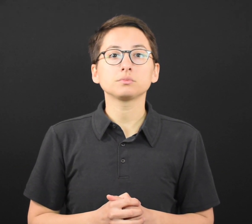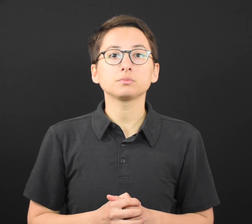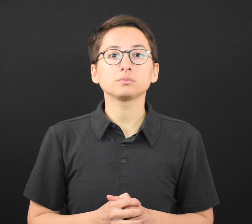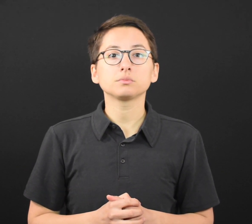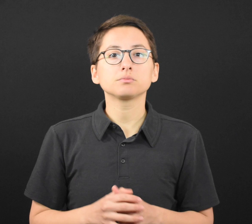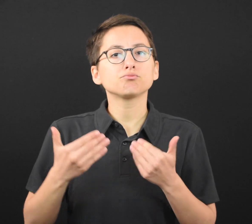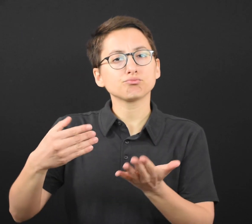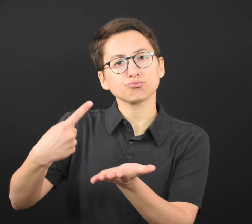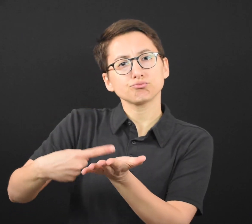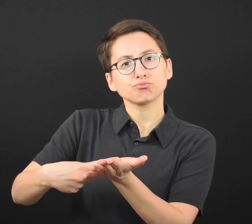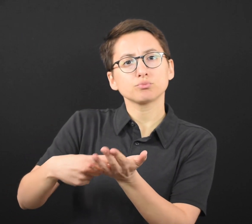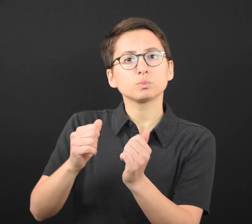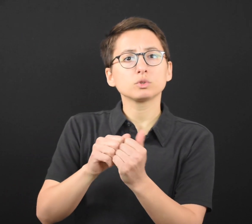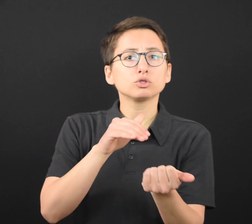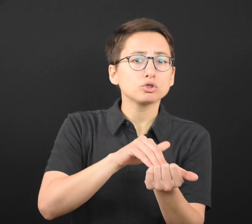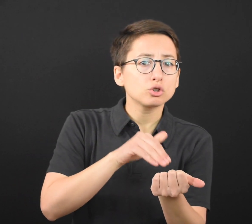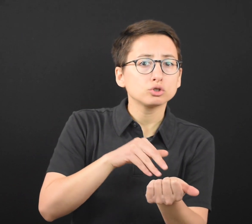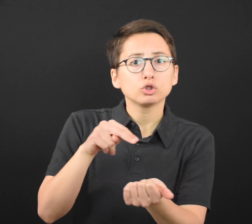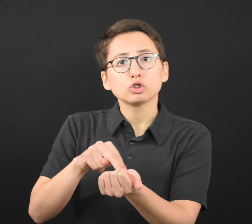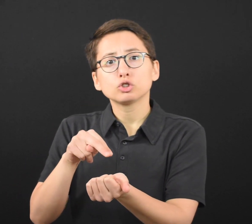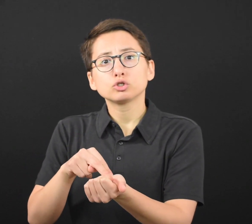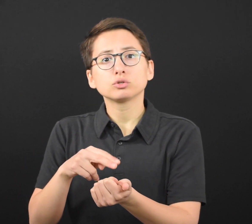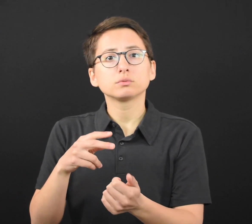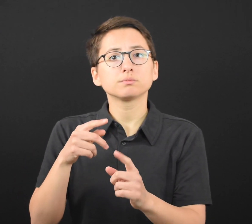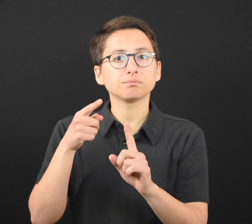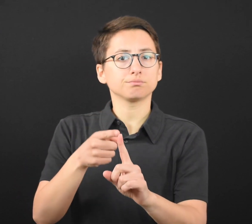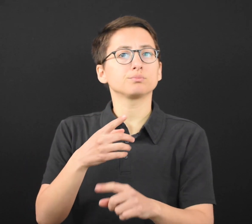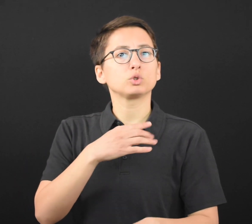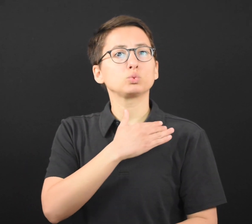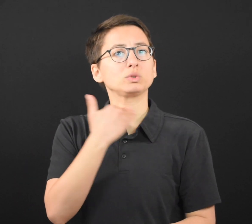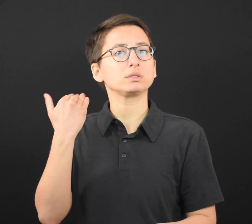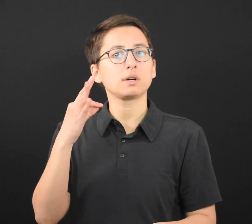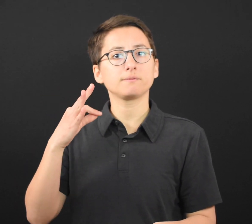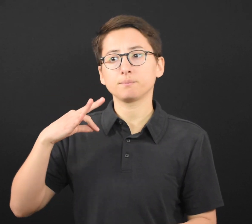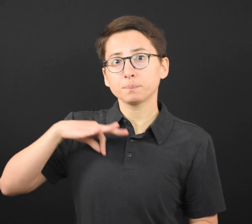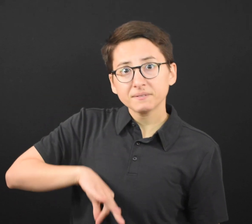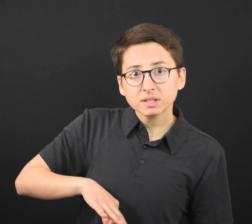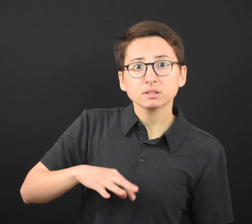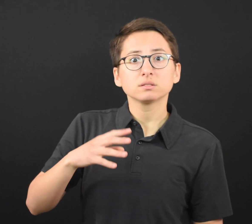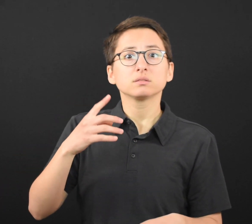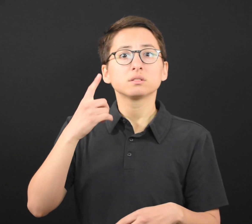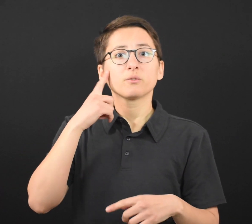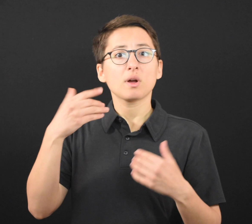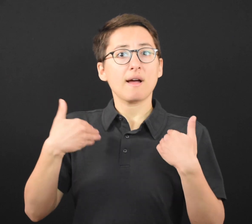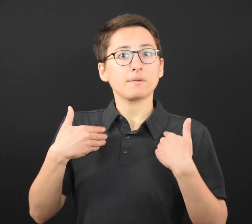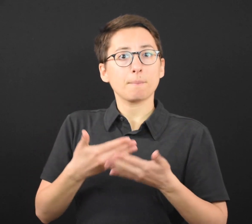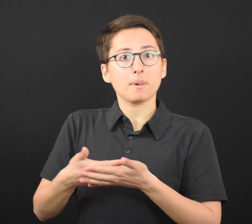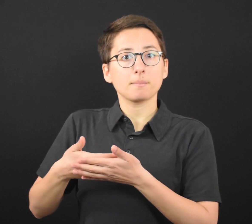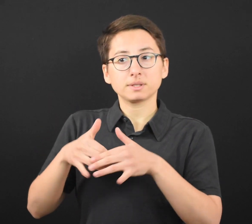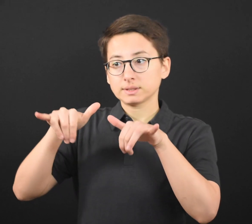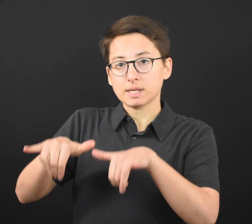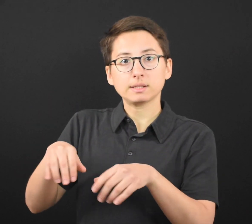Discuss with your healthcare provider the risks and benefits of having your newborn stay in the same room with you.